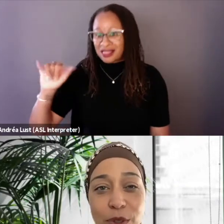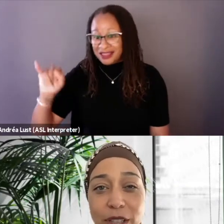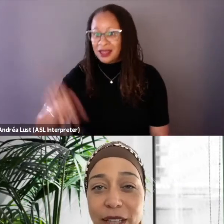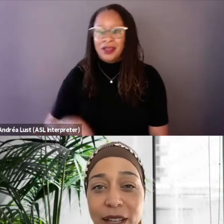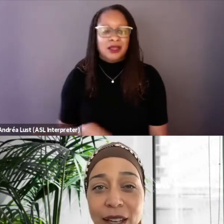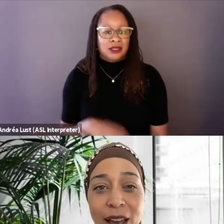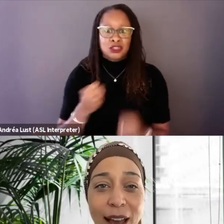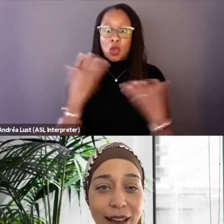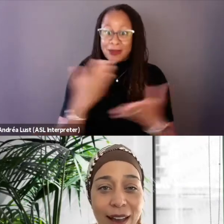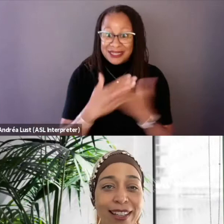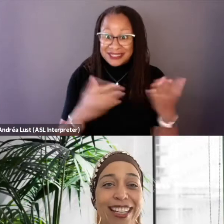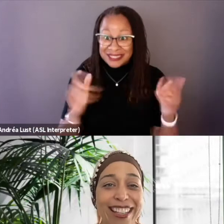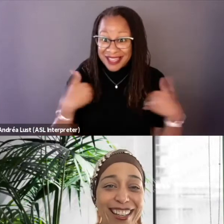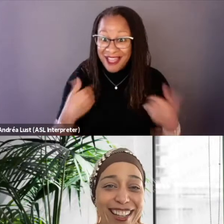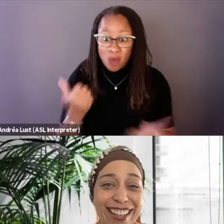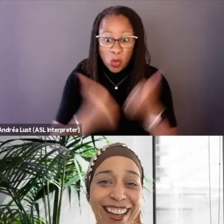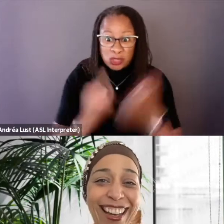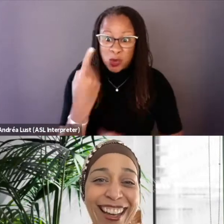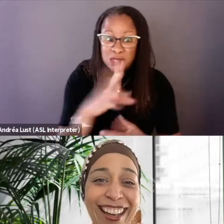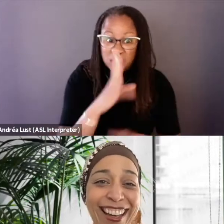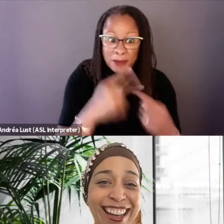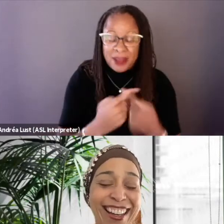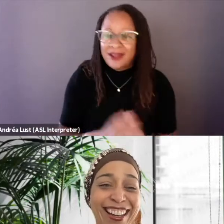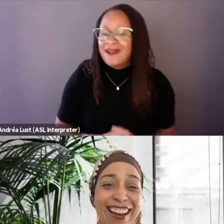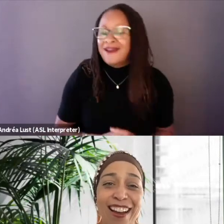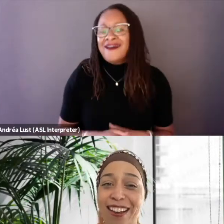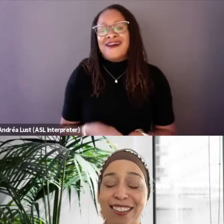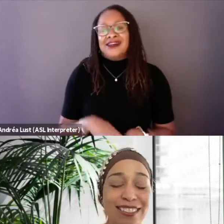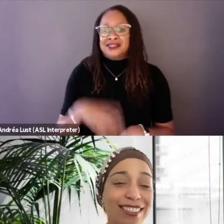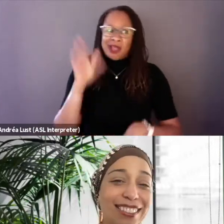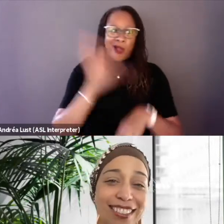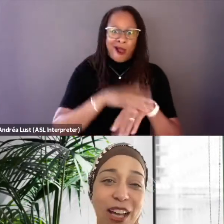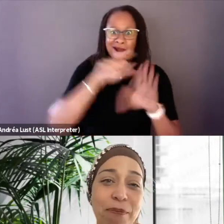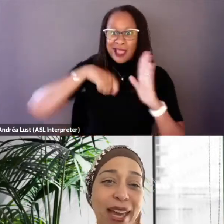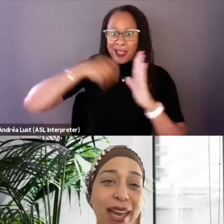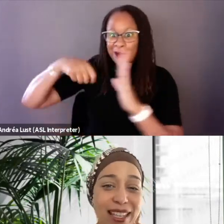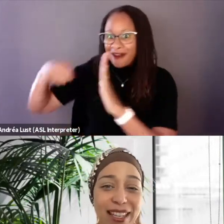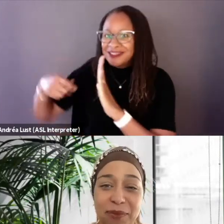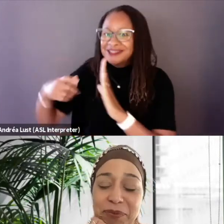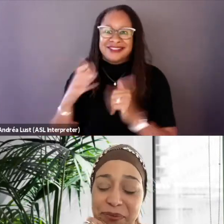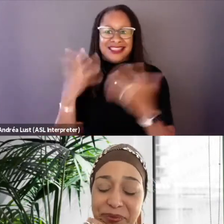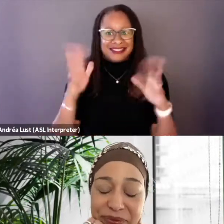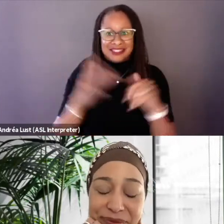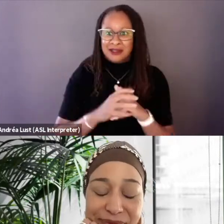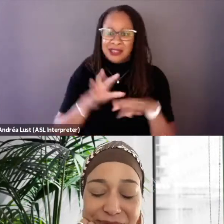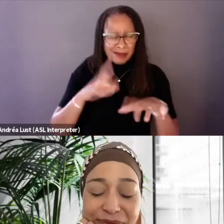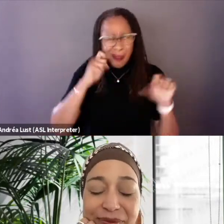Yeah, I know he was so good. From the minute he's on camera and he just looks up, and it's like, oh man, you know.